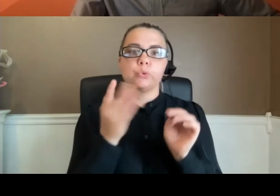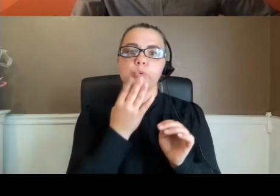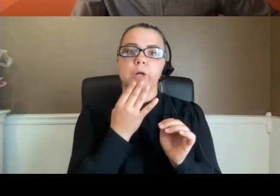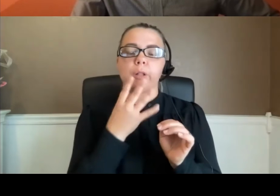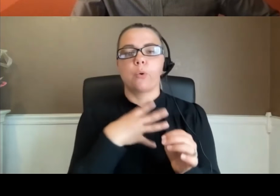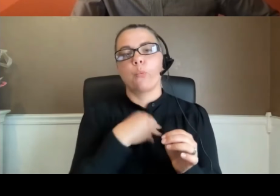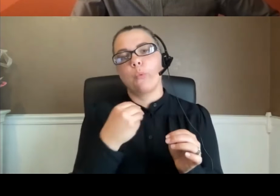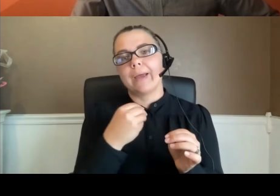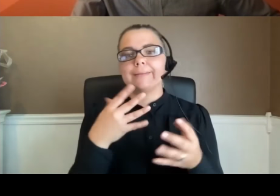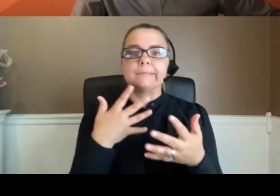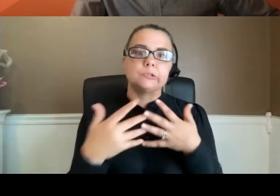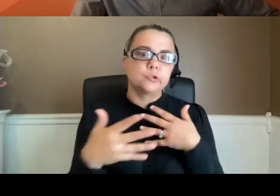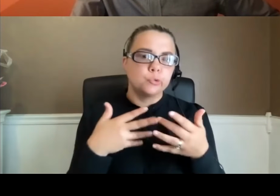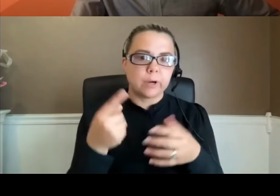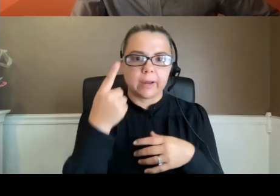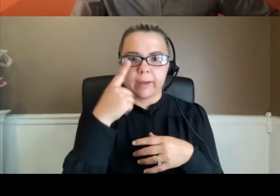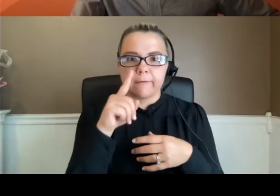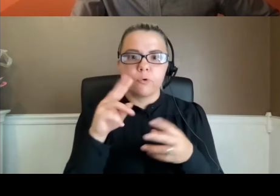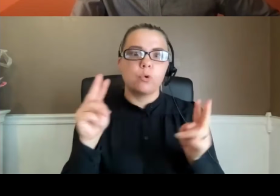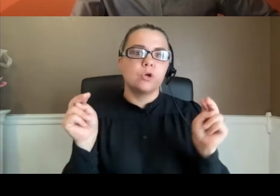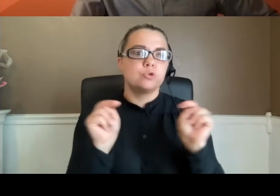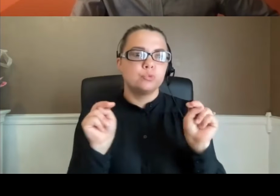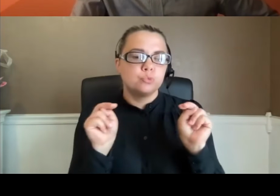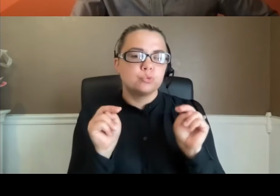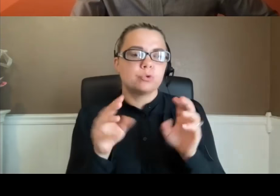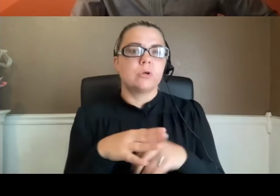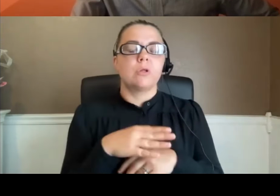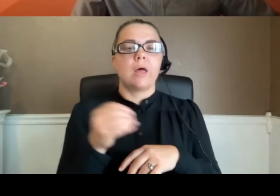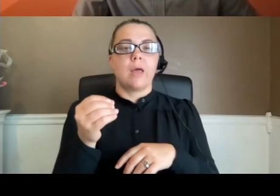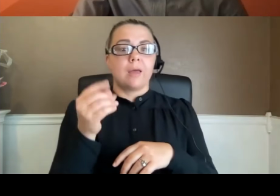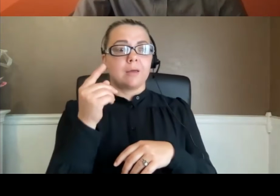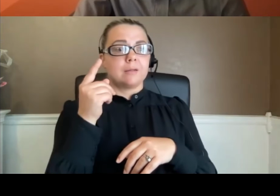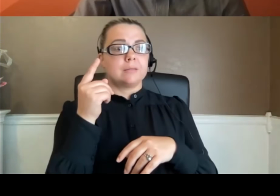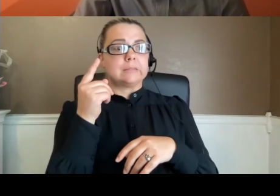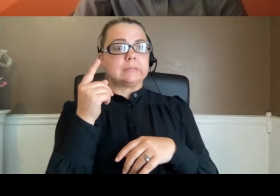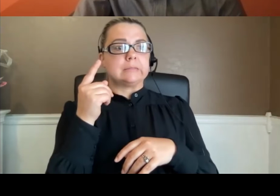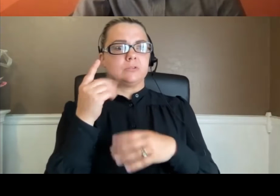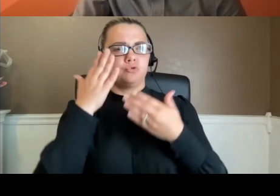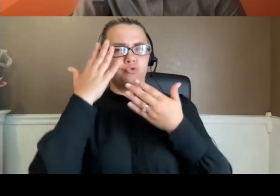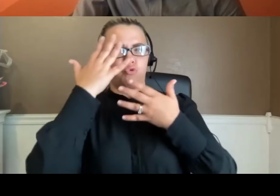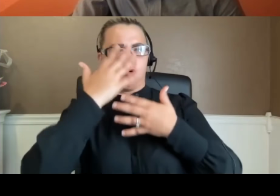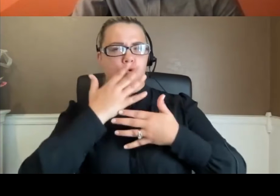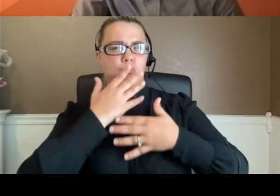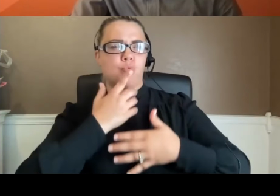of a grayish color for a neutral rate, and then deep dark red for the high rates.